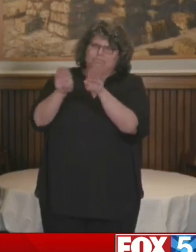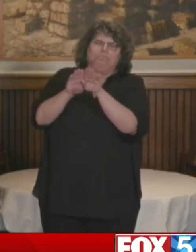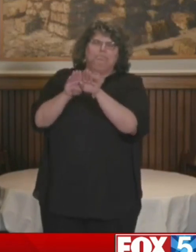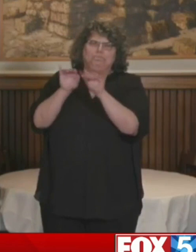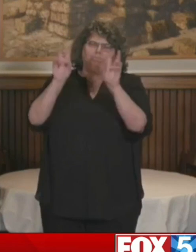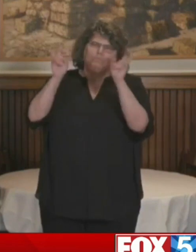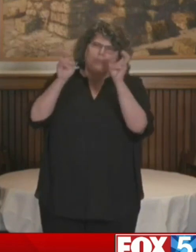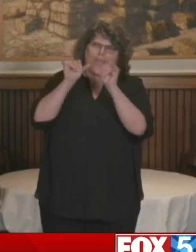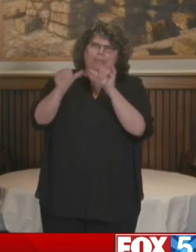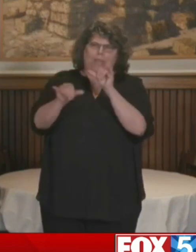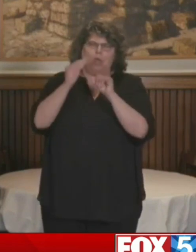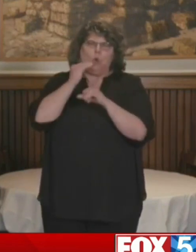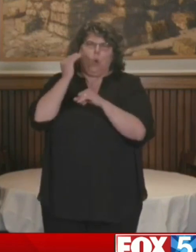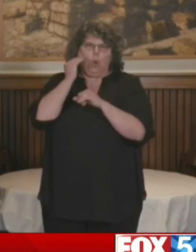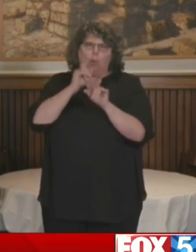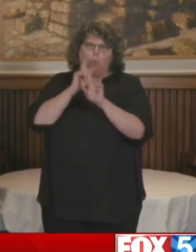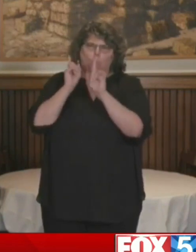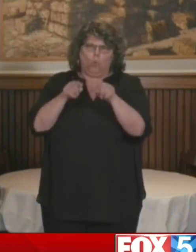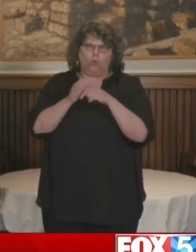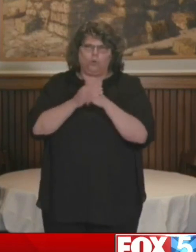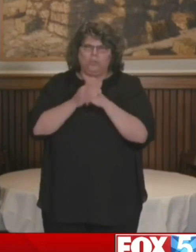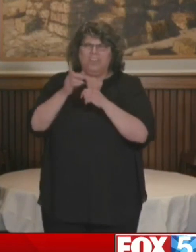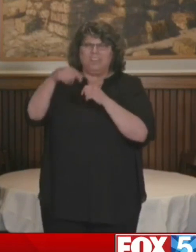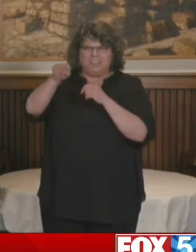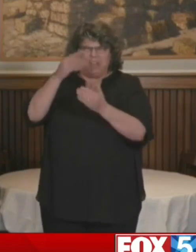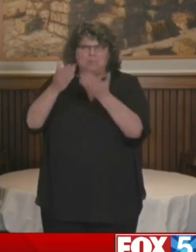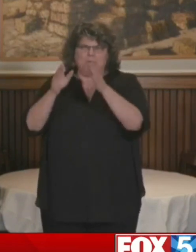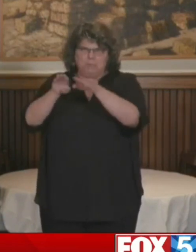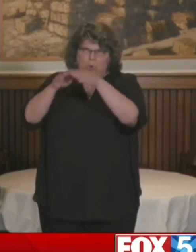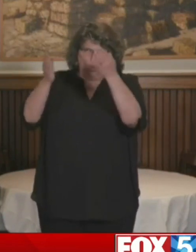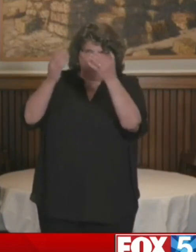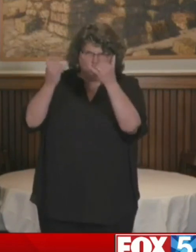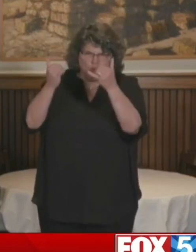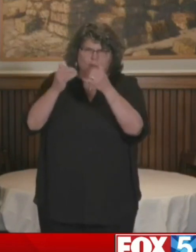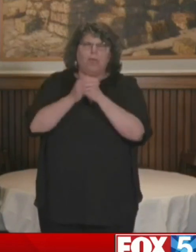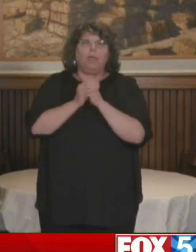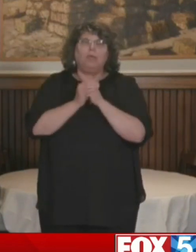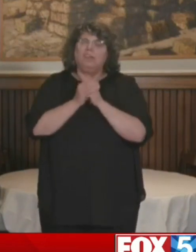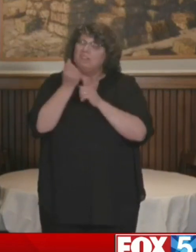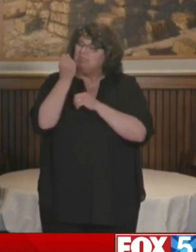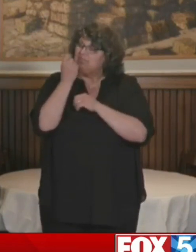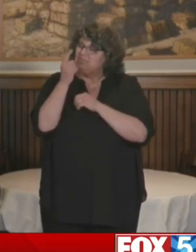SURE THAT THE COUNTIES HAVE THOUGHT FULL PLANS TO BE ABLE TO POTENTIALLY REINSTITUTE